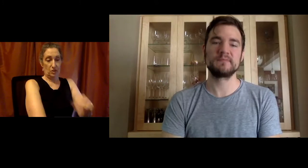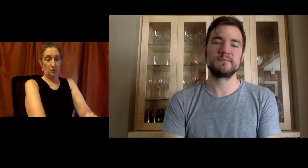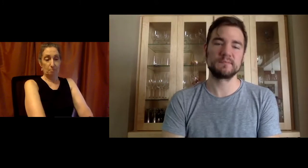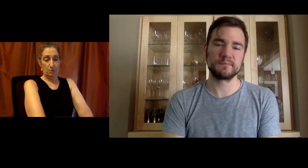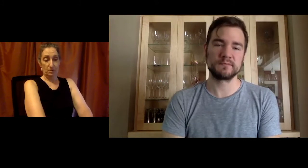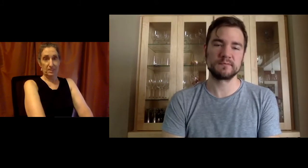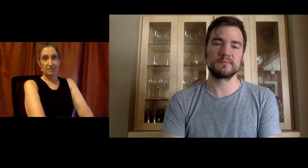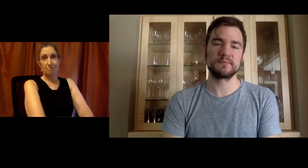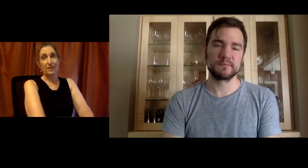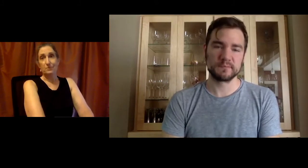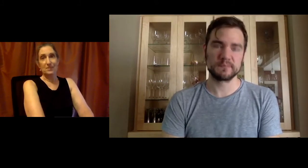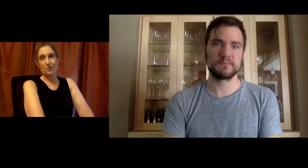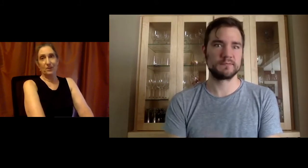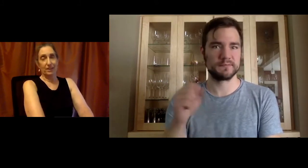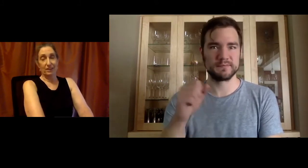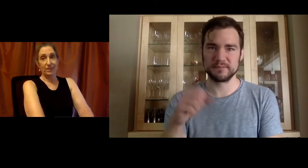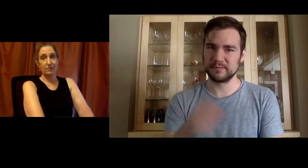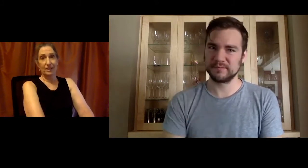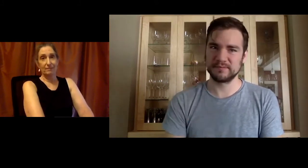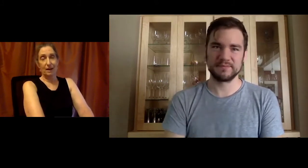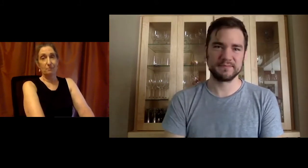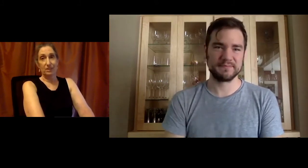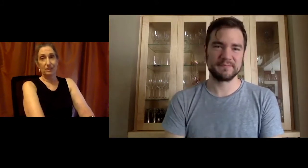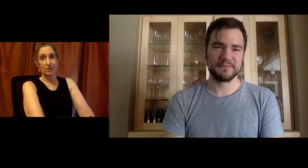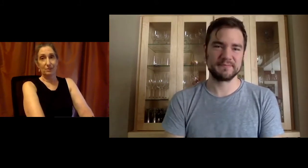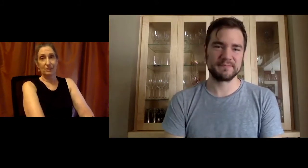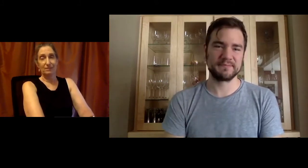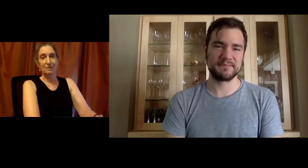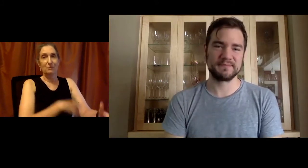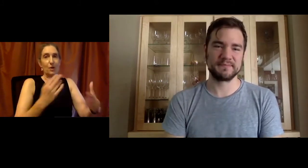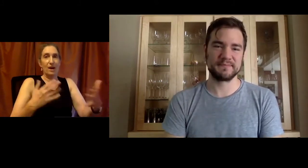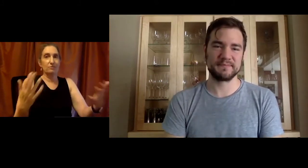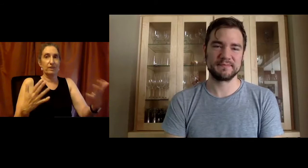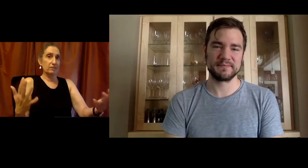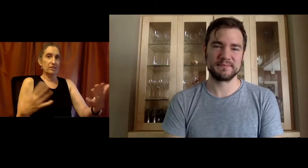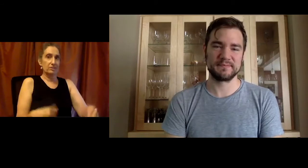So mostly my husband's not working right now anyway. I'm really the only one, I mean, we go out for errands.